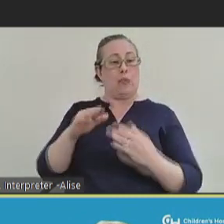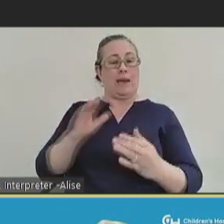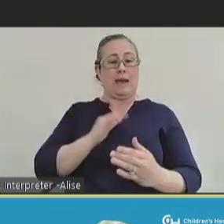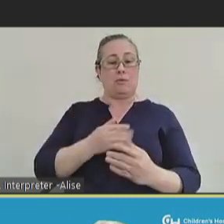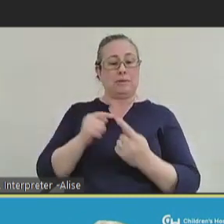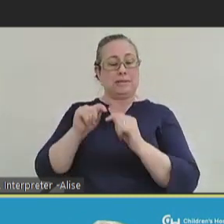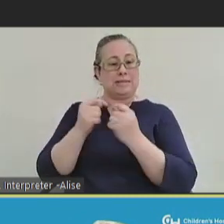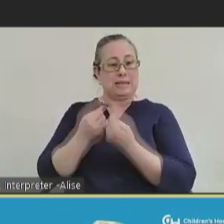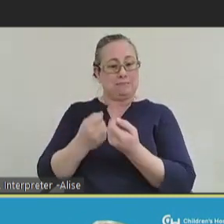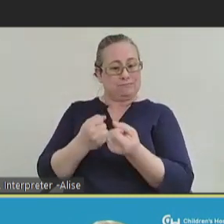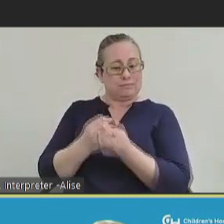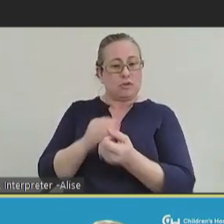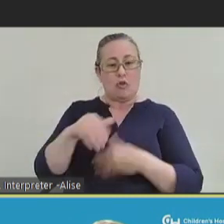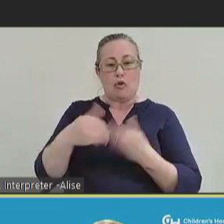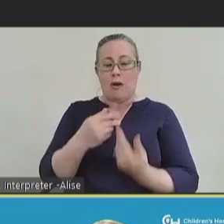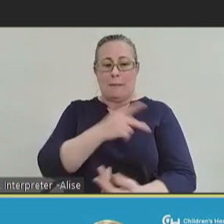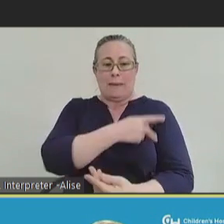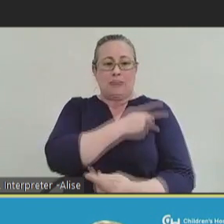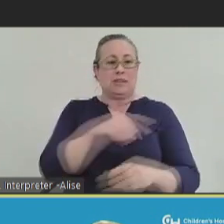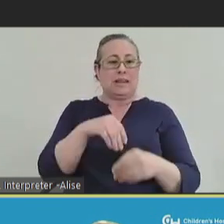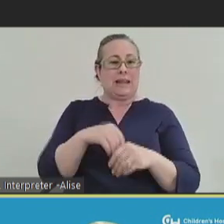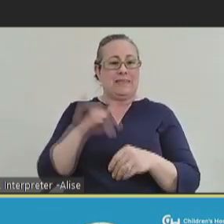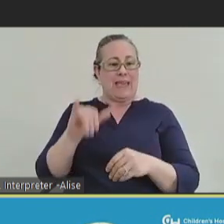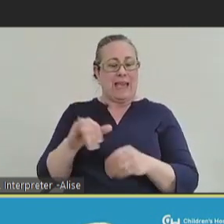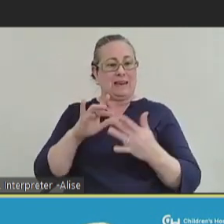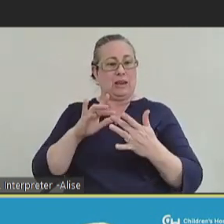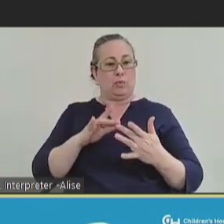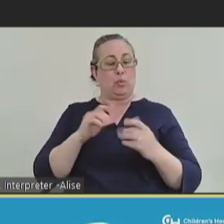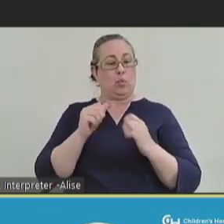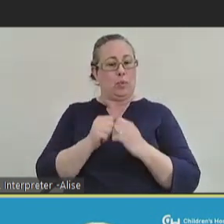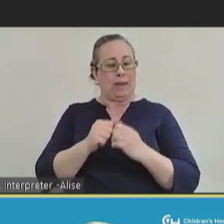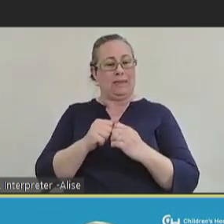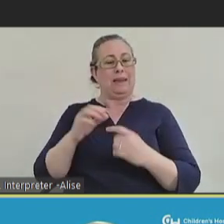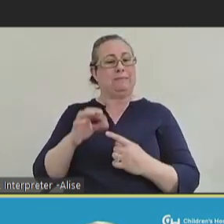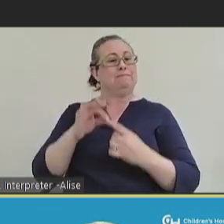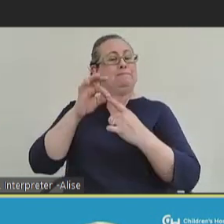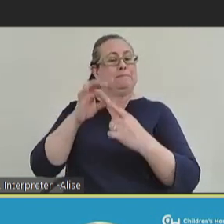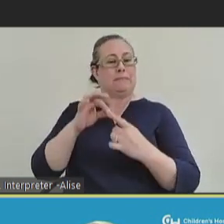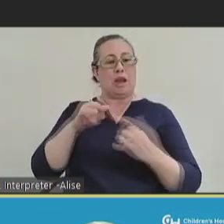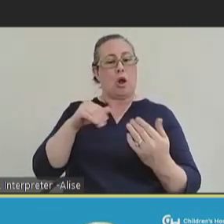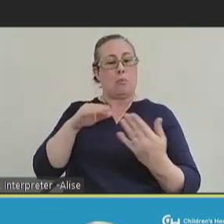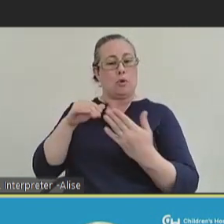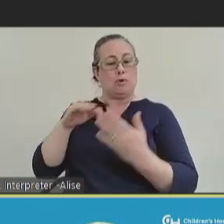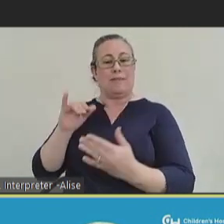patients in the ambulatory network through the use of innovative approaches that empower staff